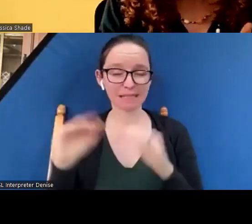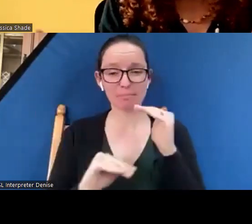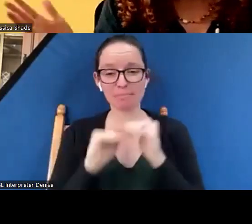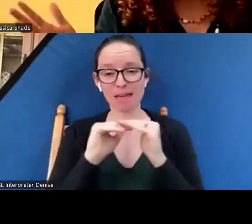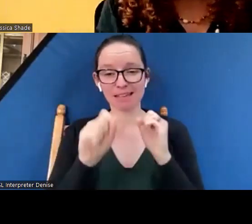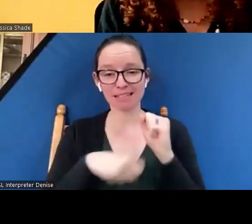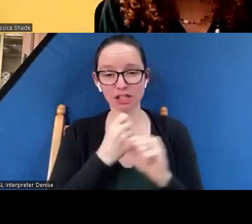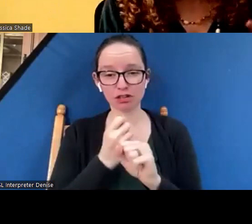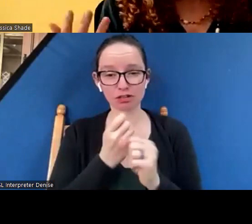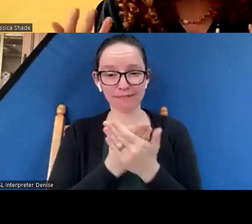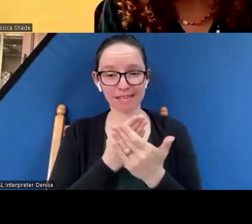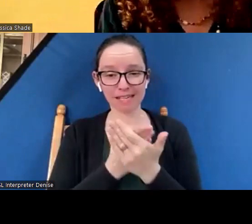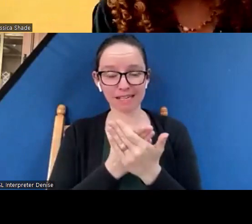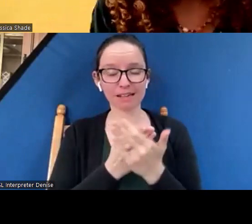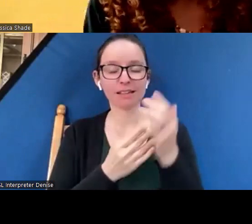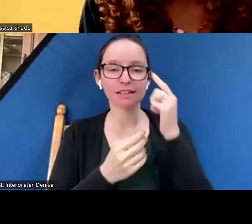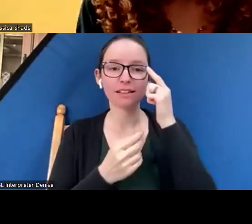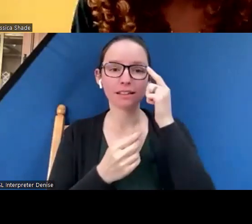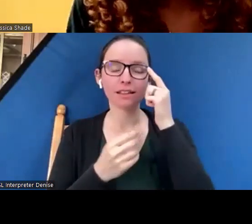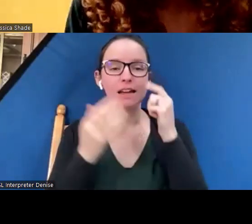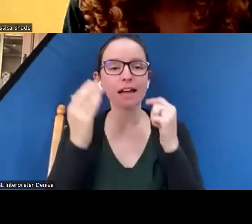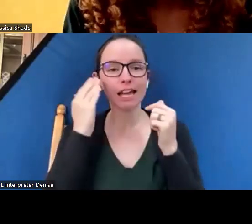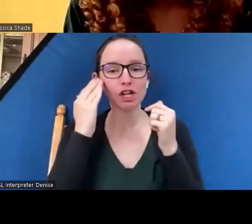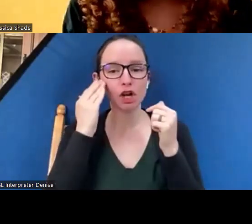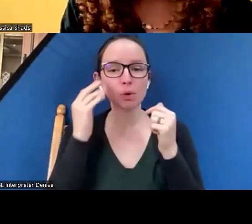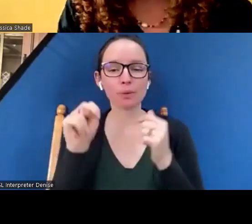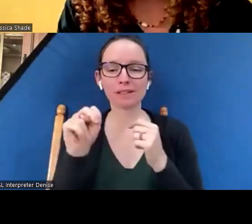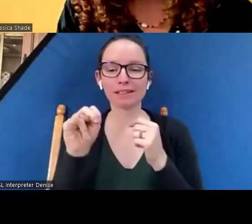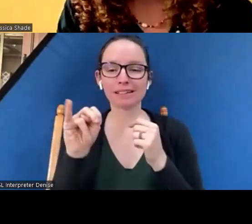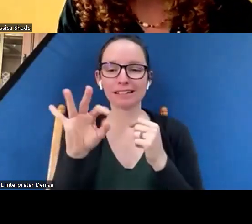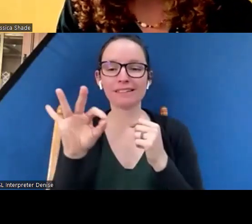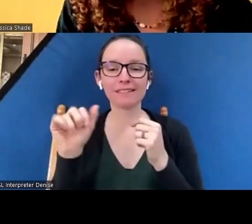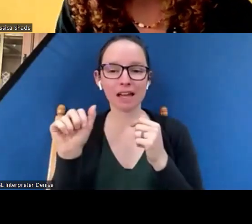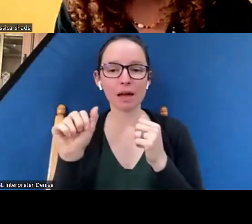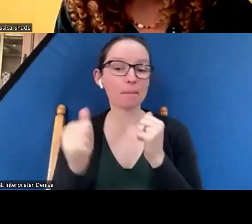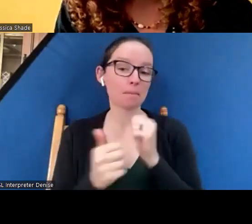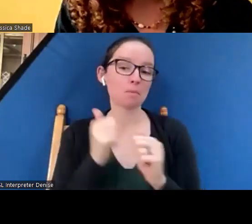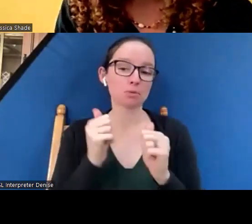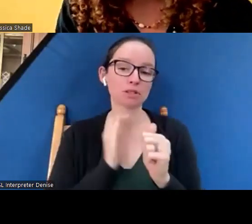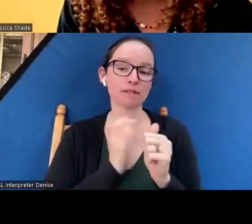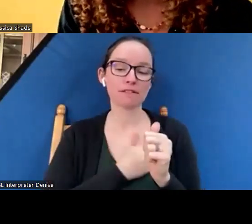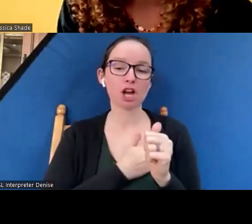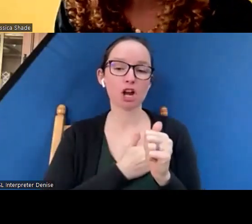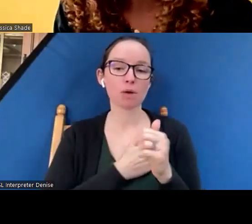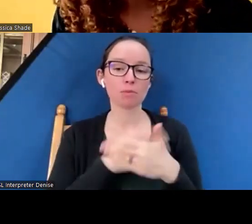I know that that's NIFA. Most of our programs top out at five years of funding.